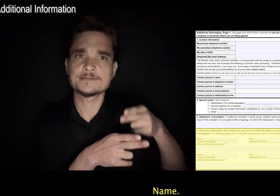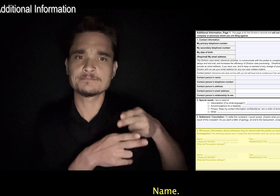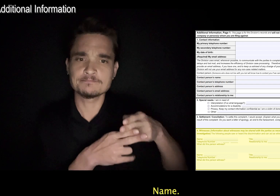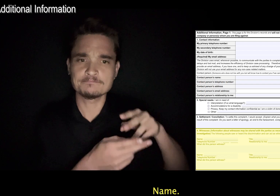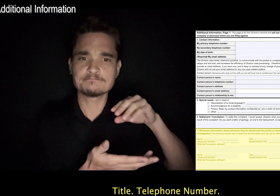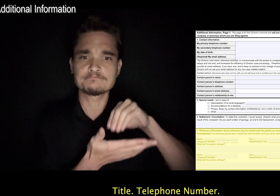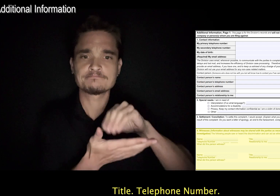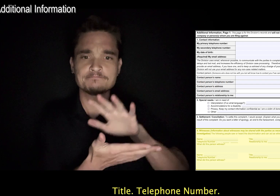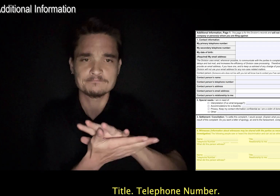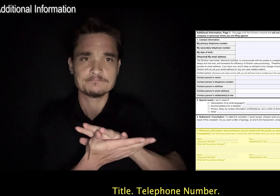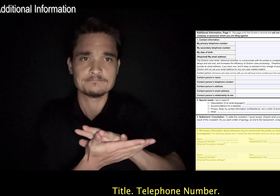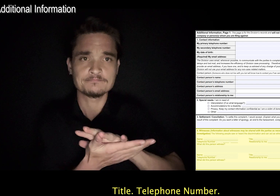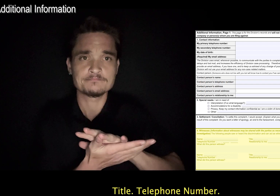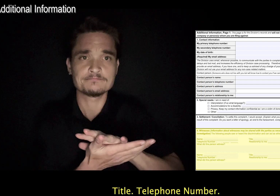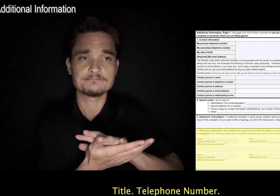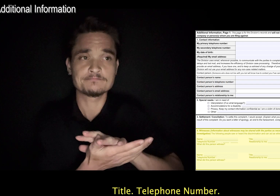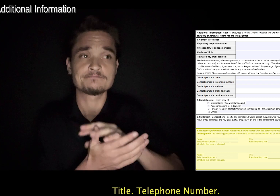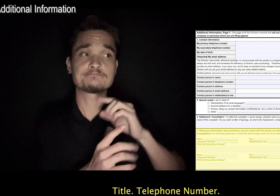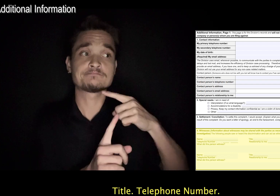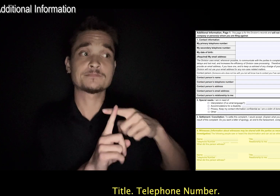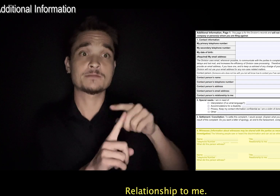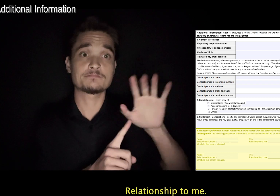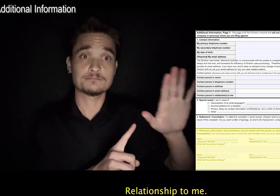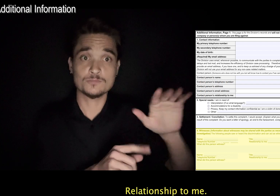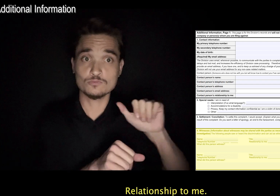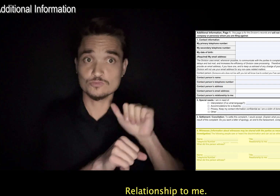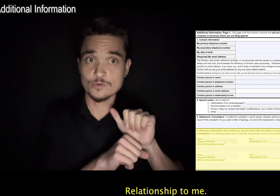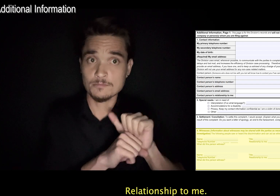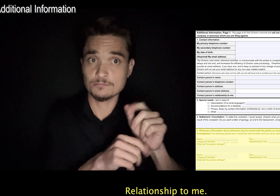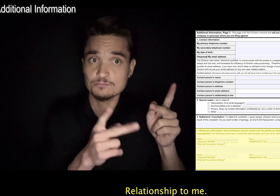Name. Title. Telephone Number. Relationship to me.